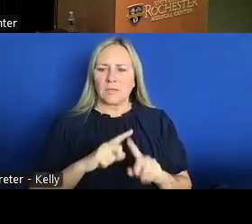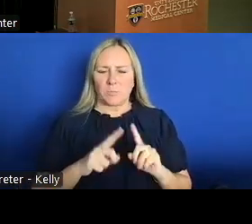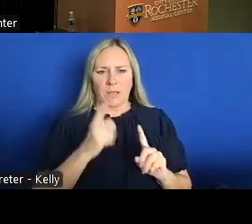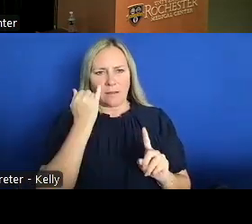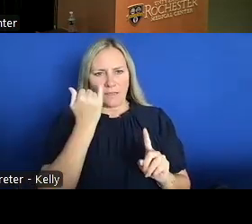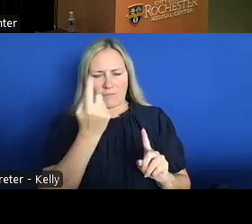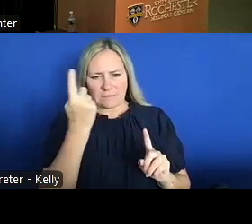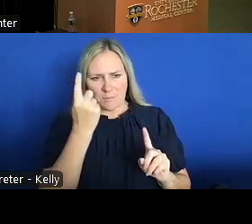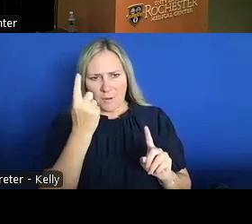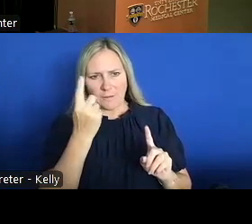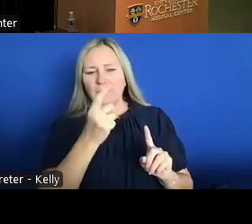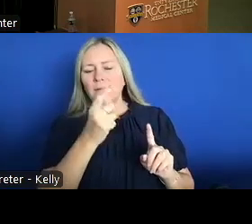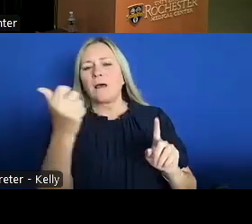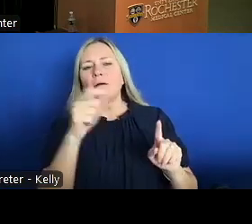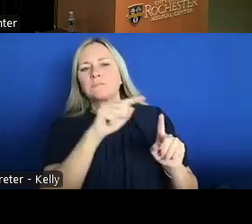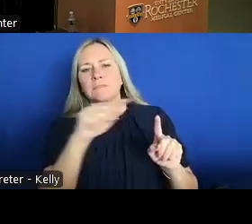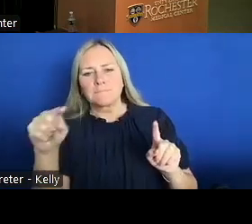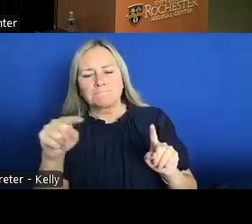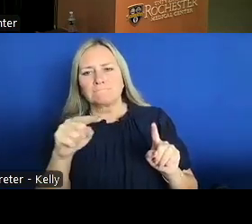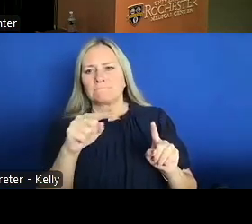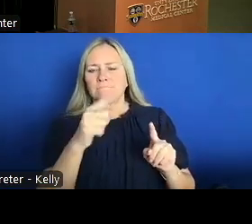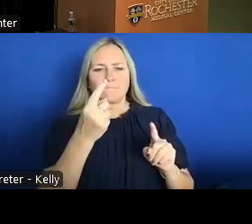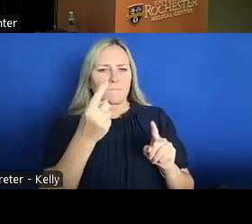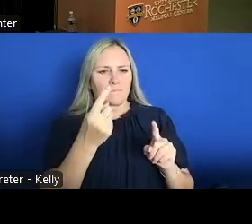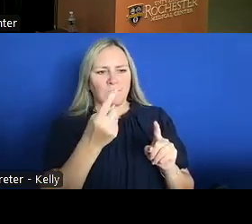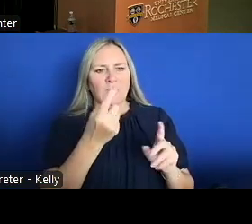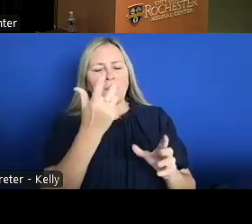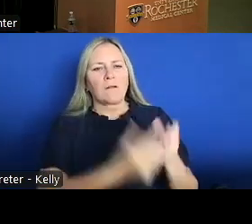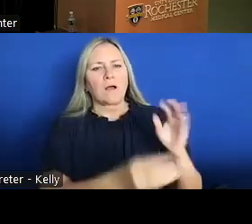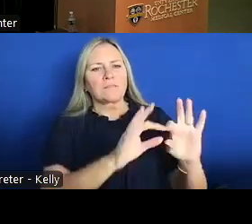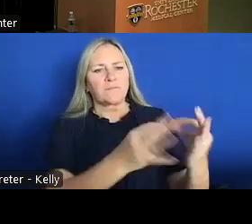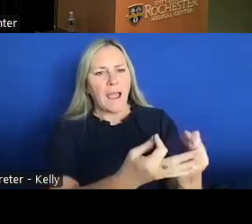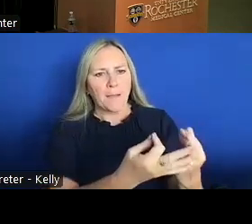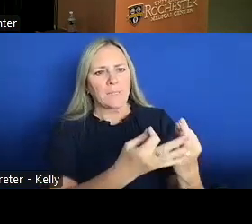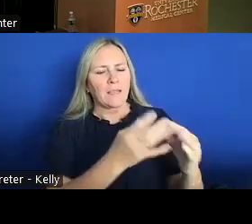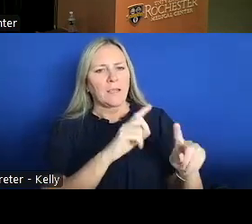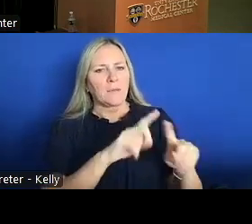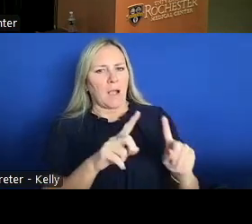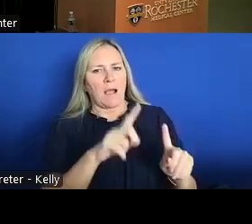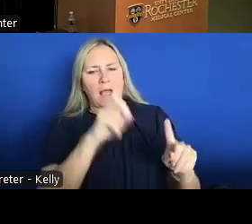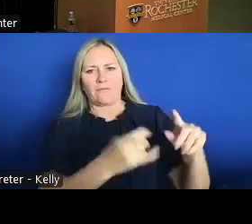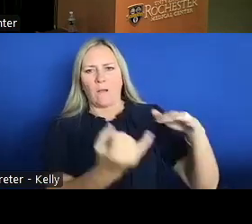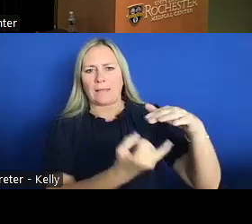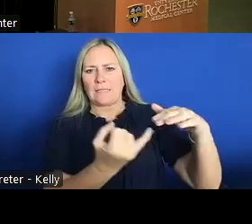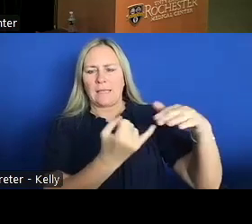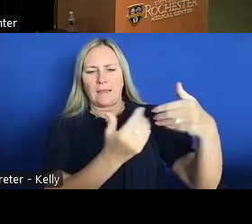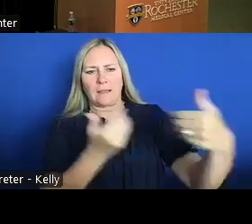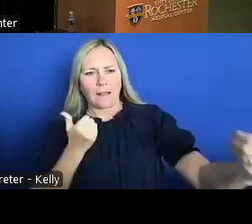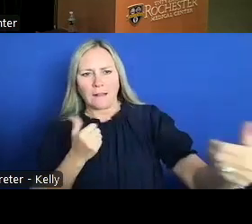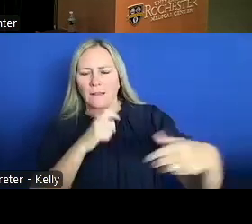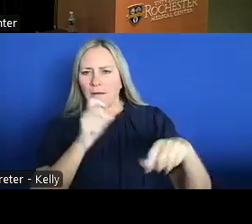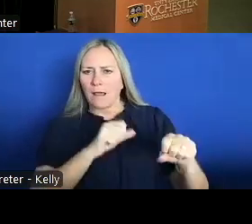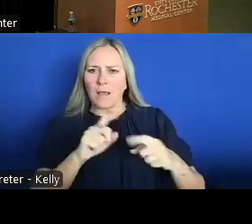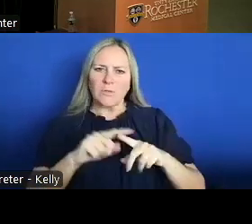family member and weren't able to do their rituals their Community Gatherings and their burials or